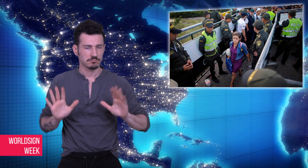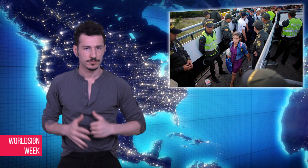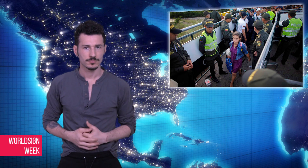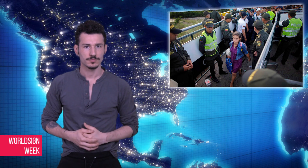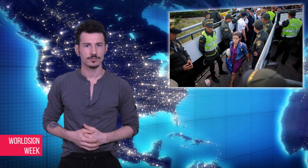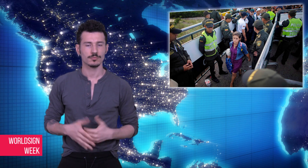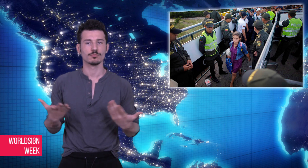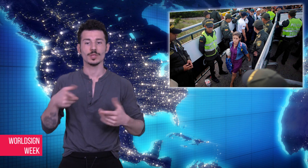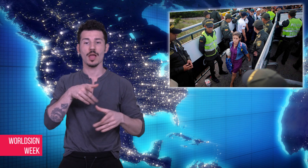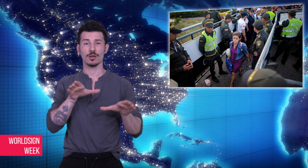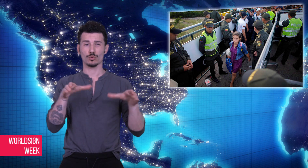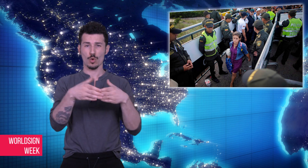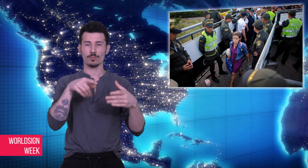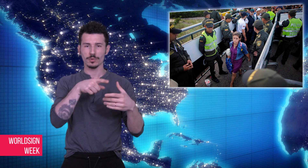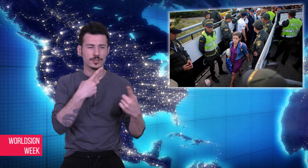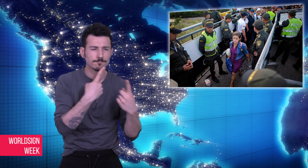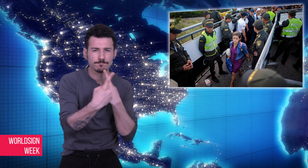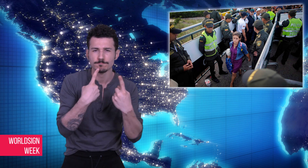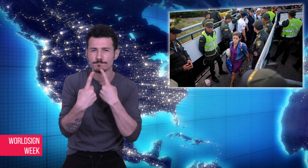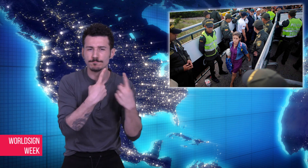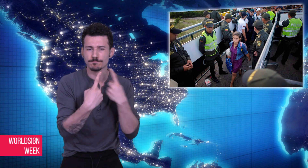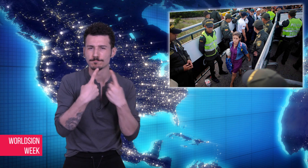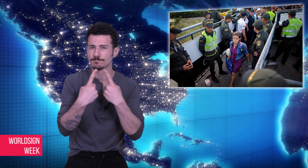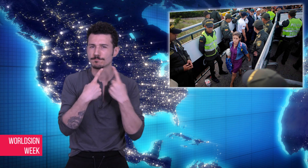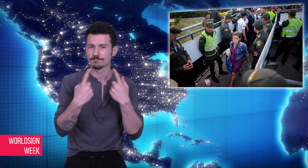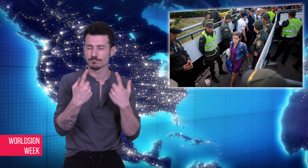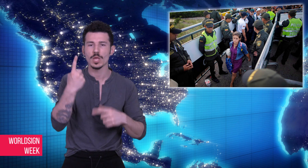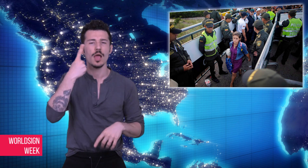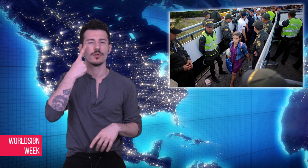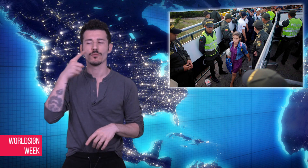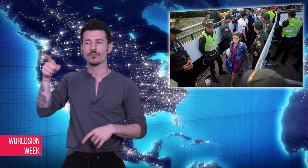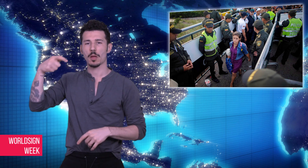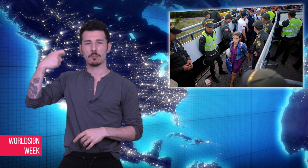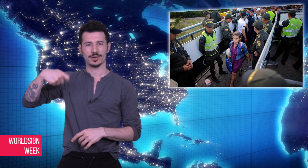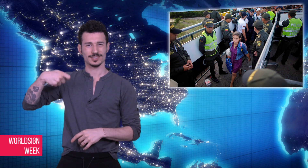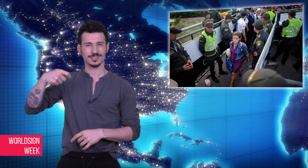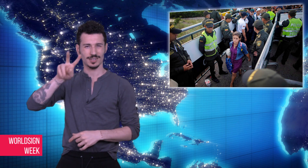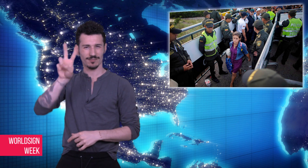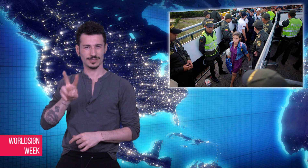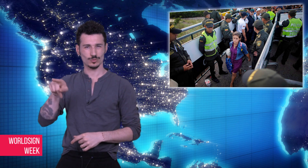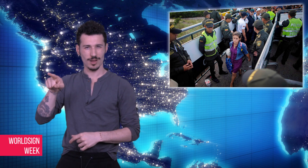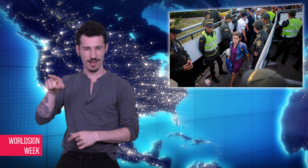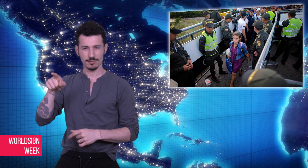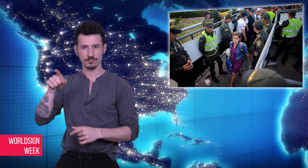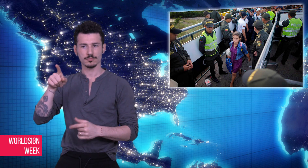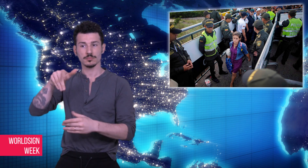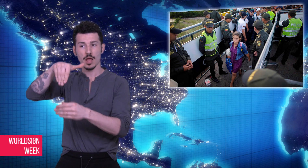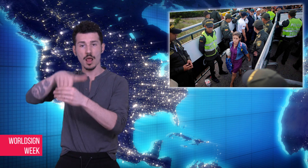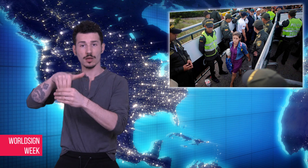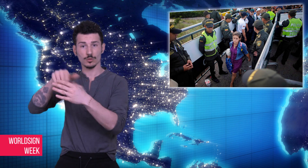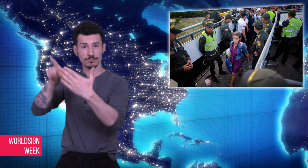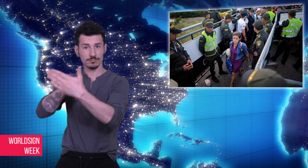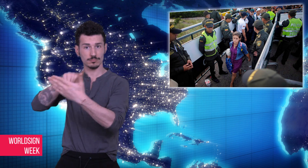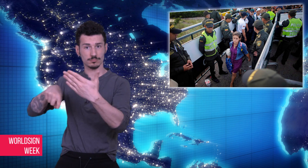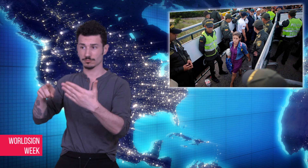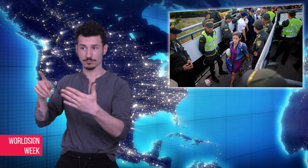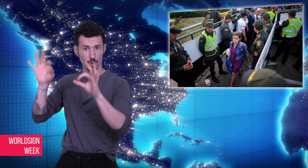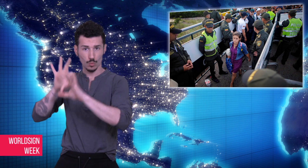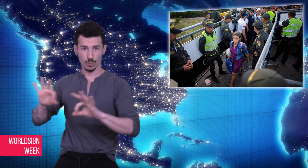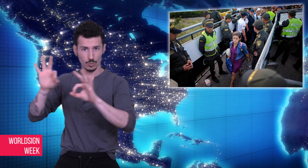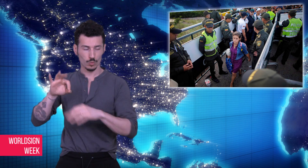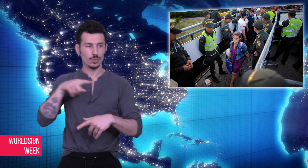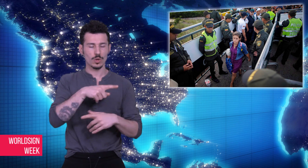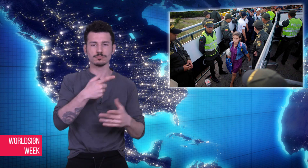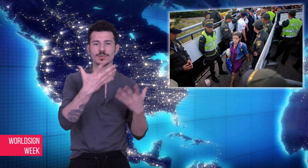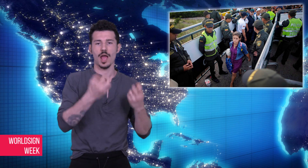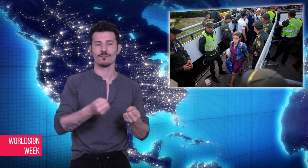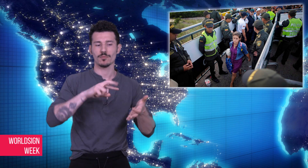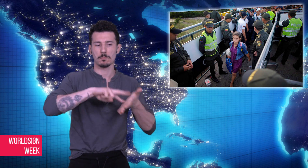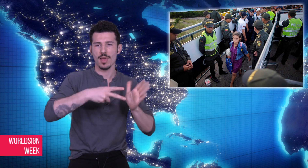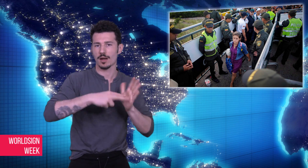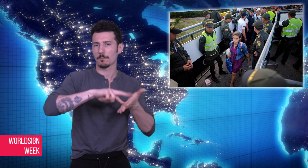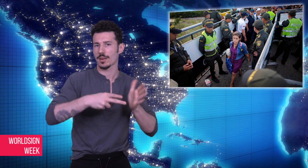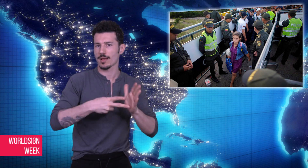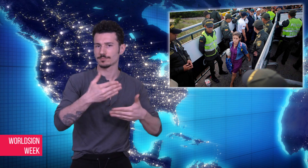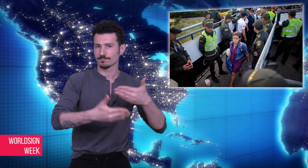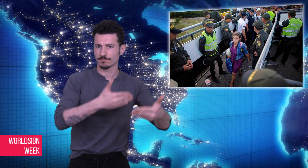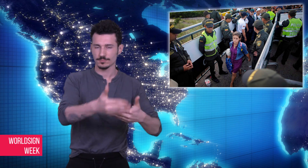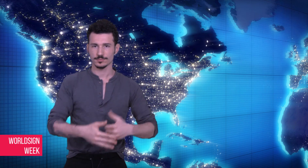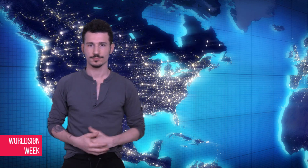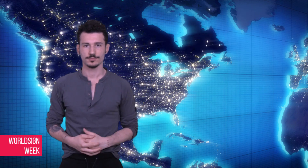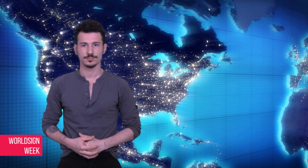does not cancel the election.